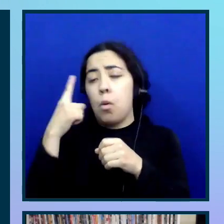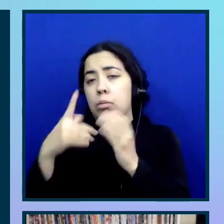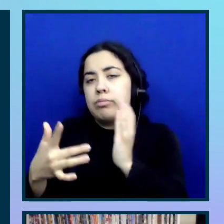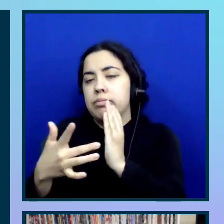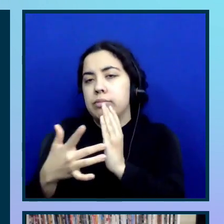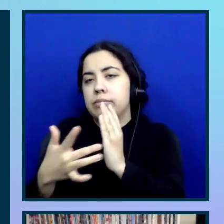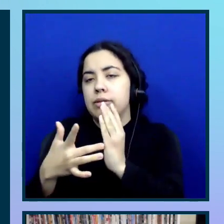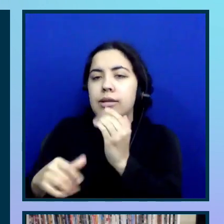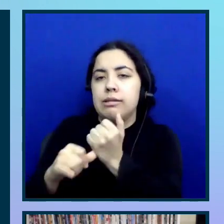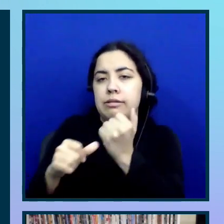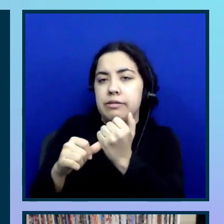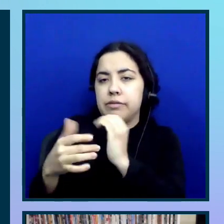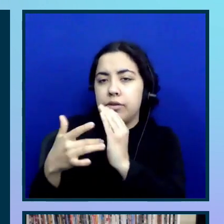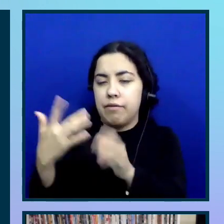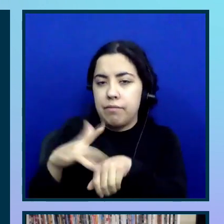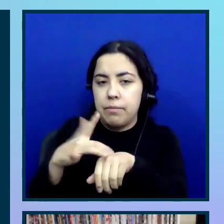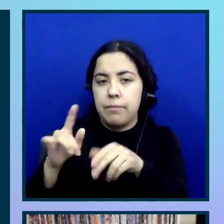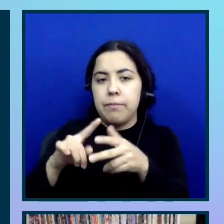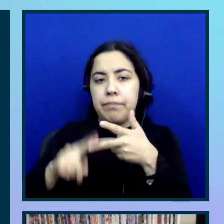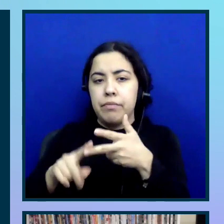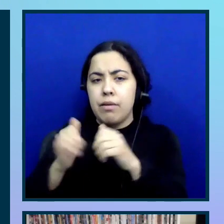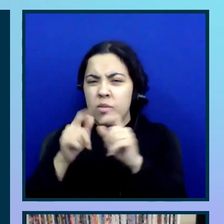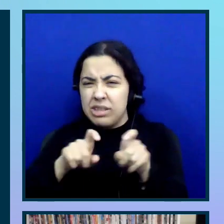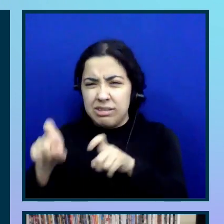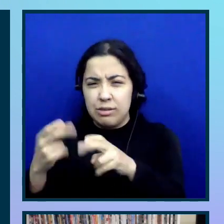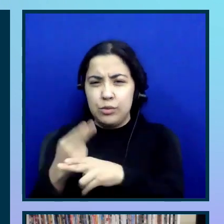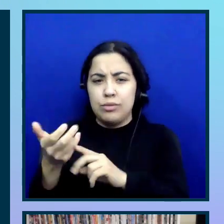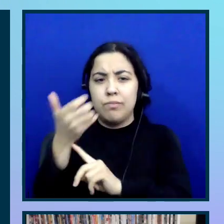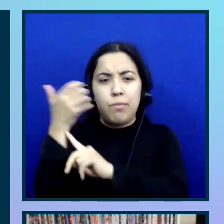How to test using mobile devices and simulators?